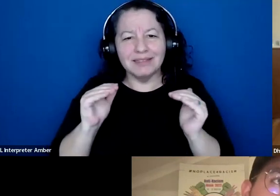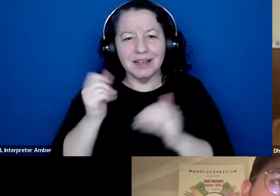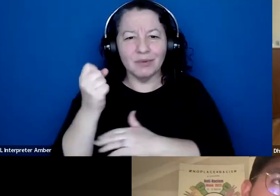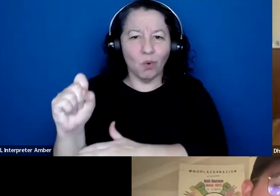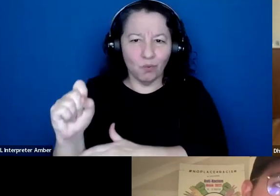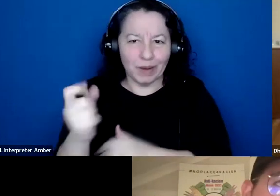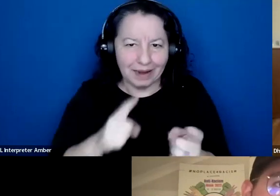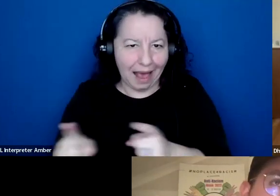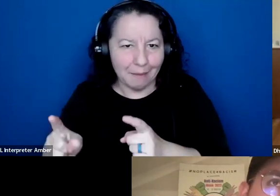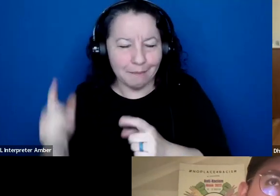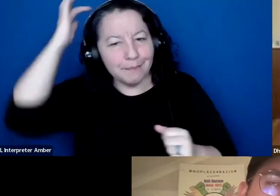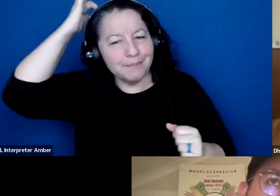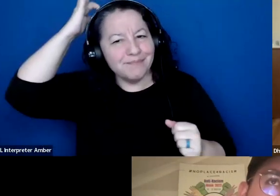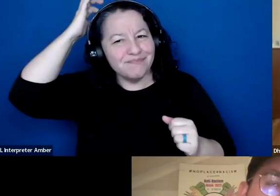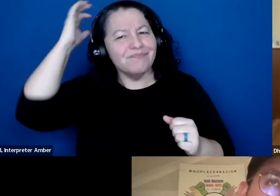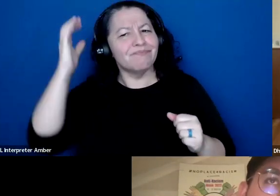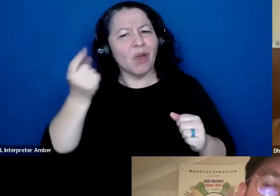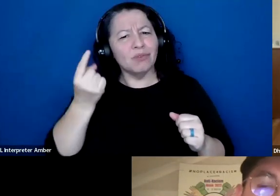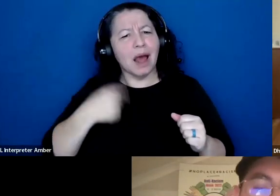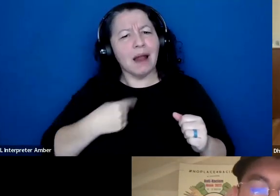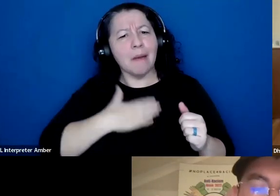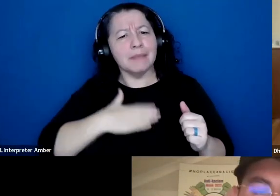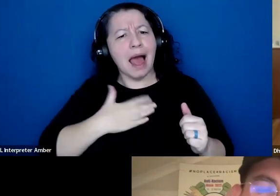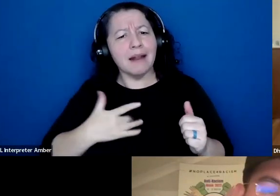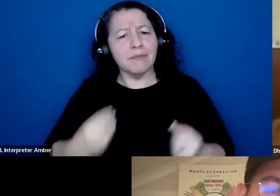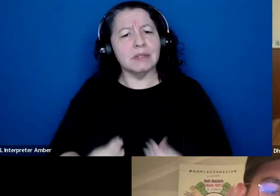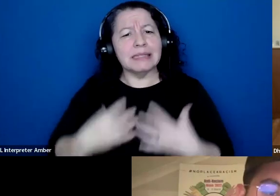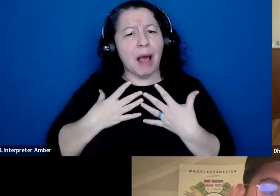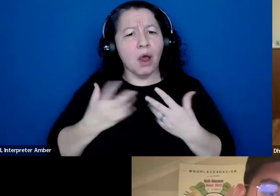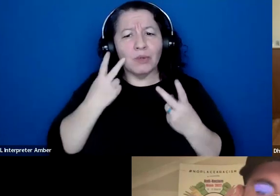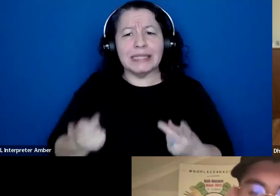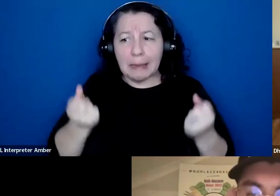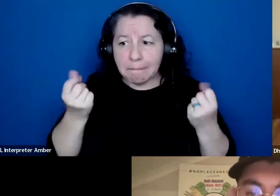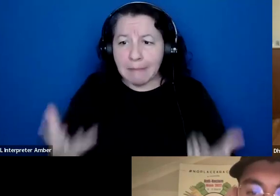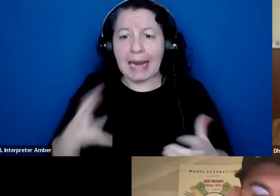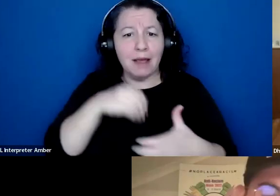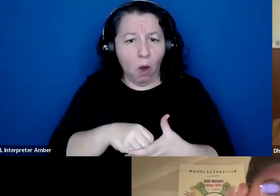I am glad and inspired to see that many in the climate justice movements and across